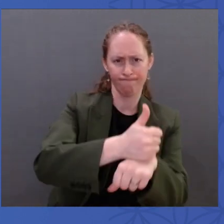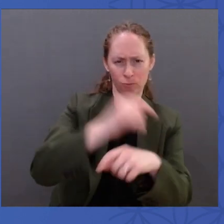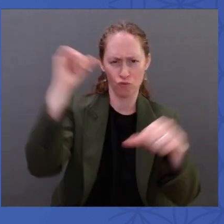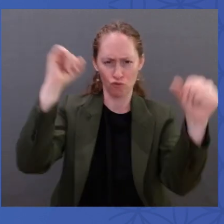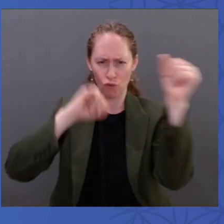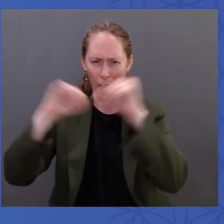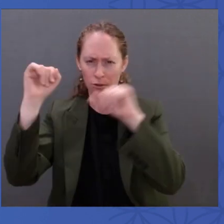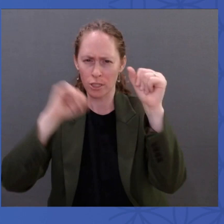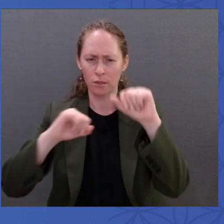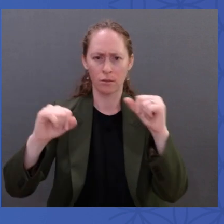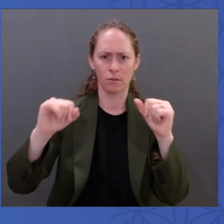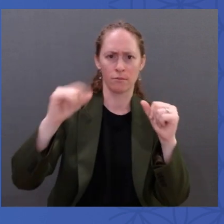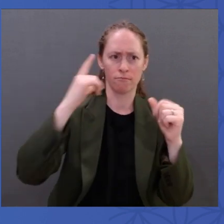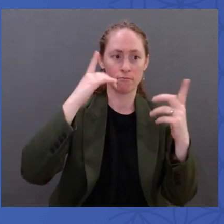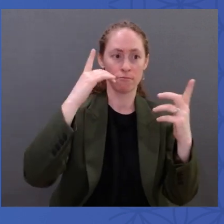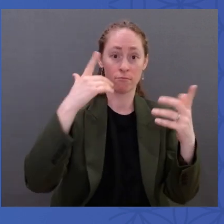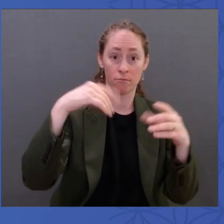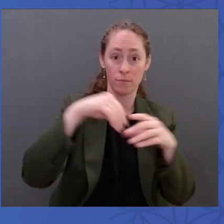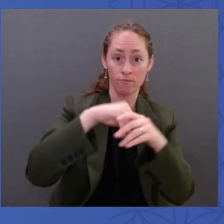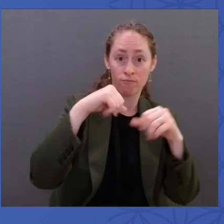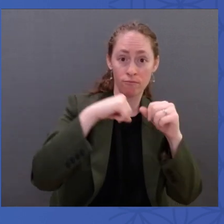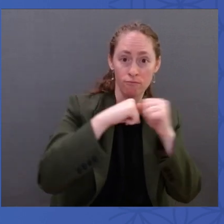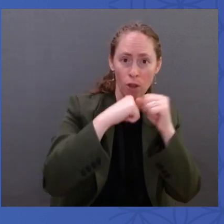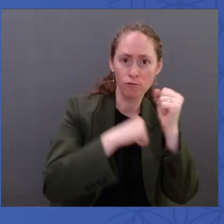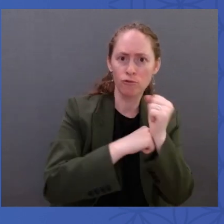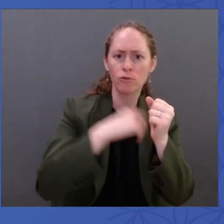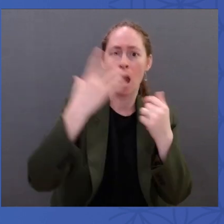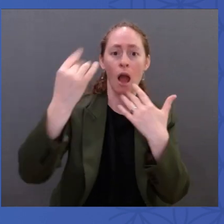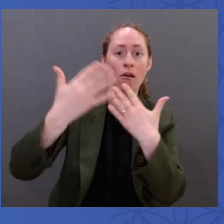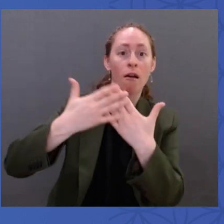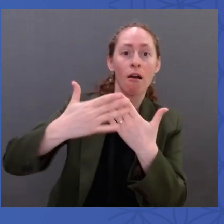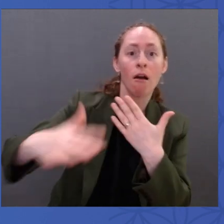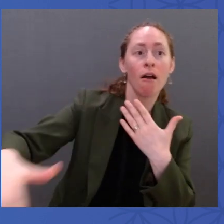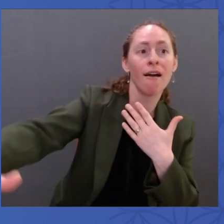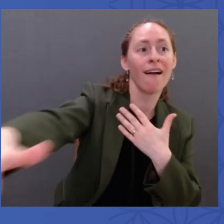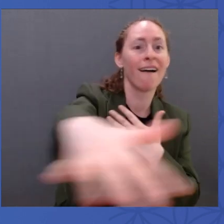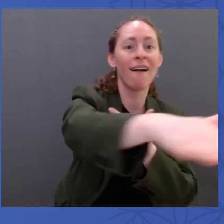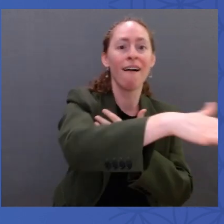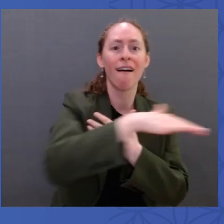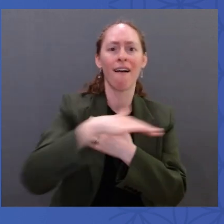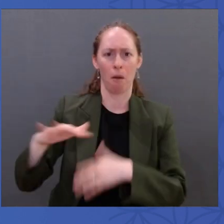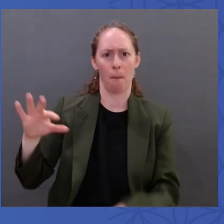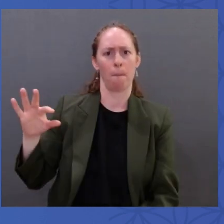Multilateralism and international solidarity must be about grounded in security trust responsibility.